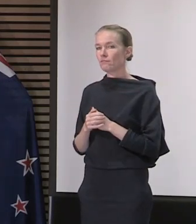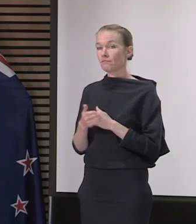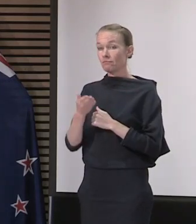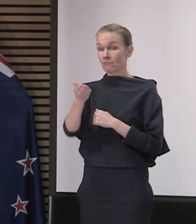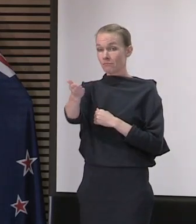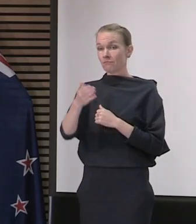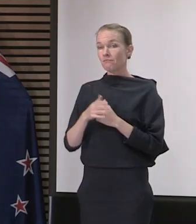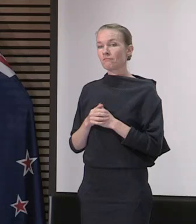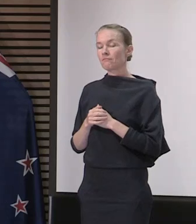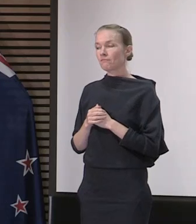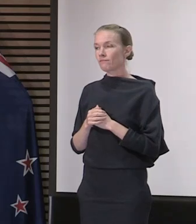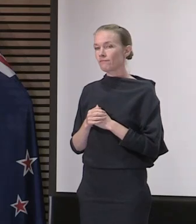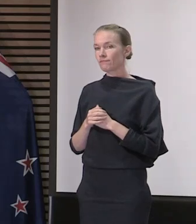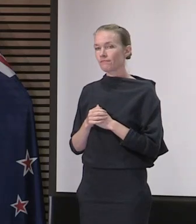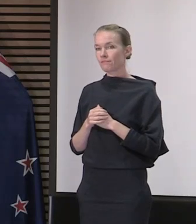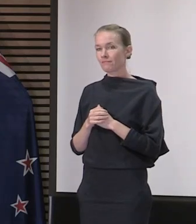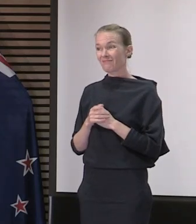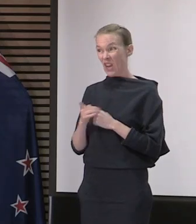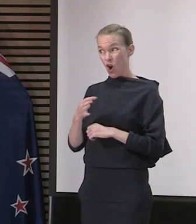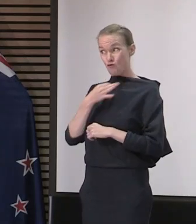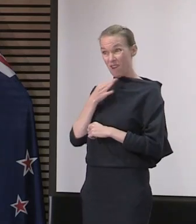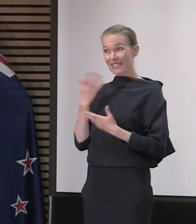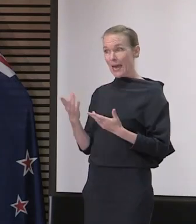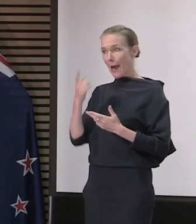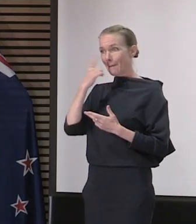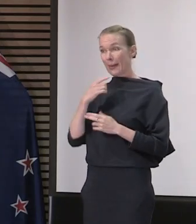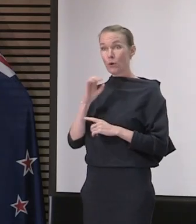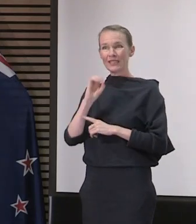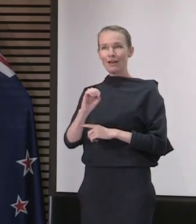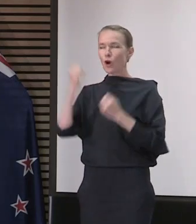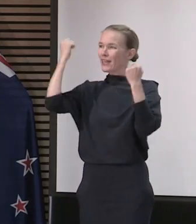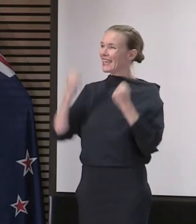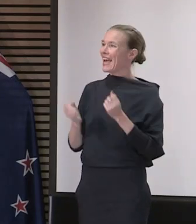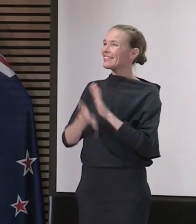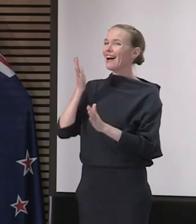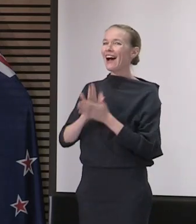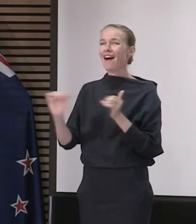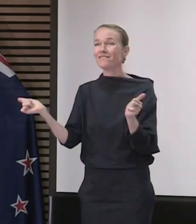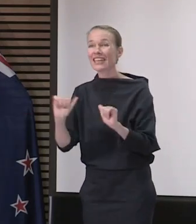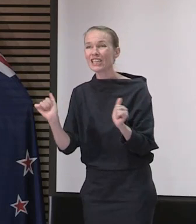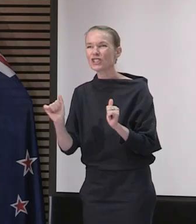People look at the fact there are no new cases, people